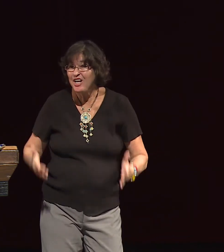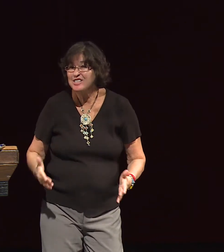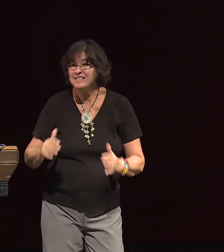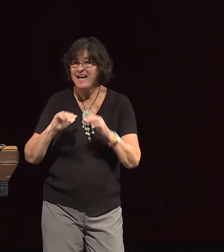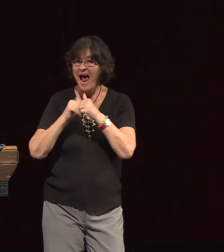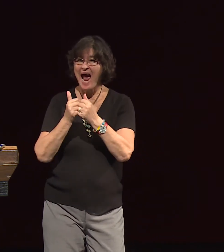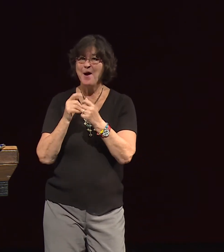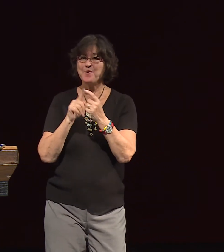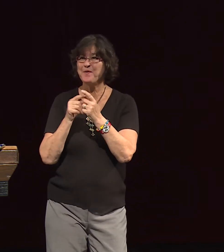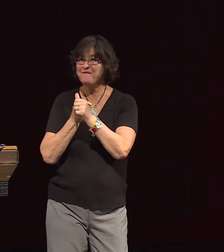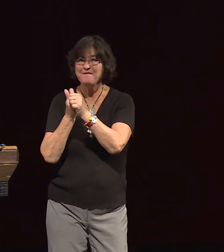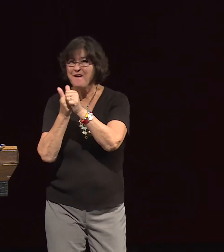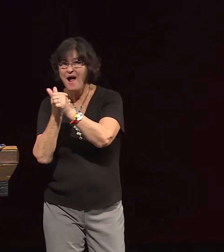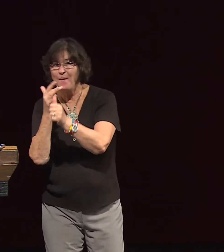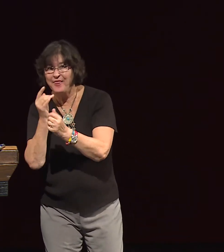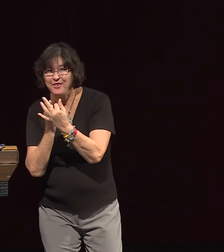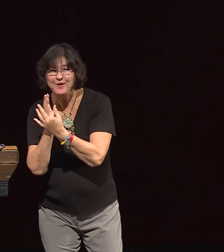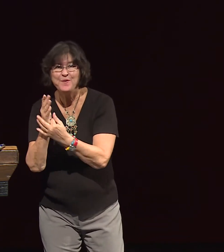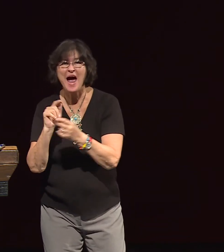how to follow through in that process,